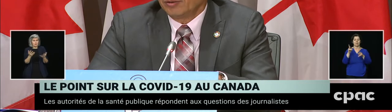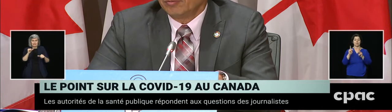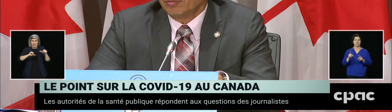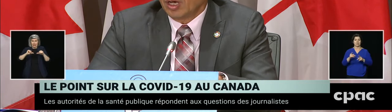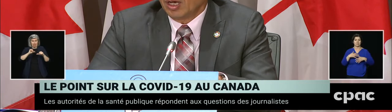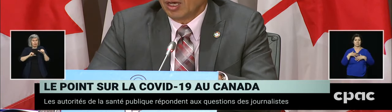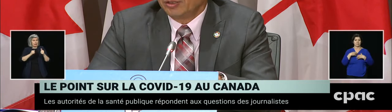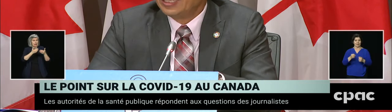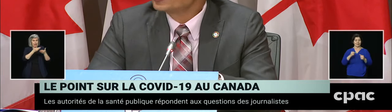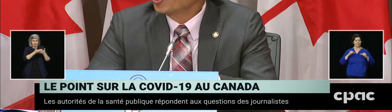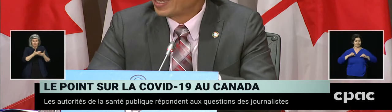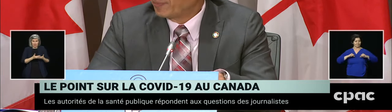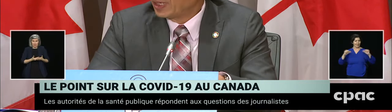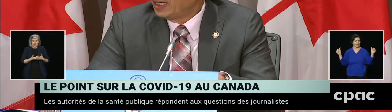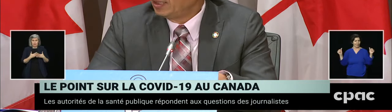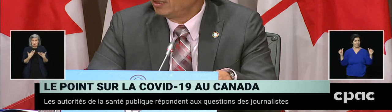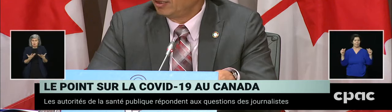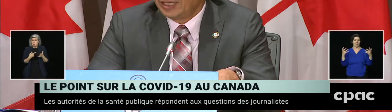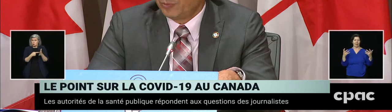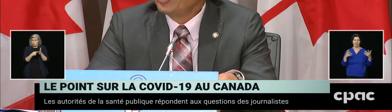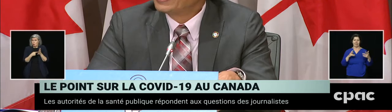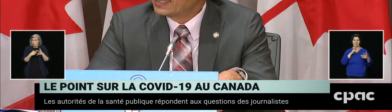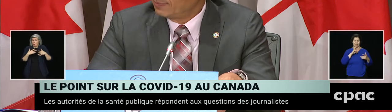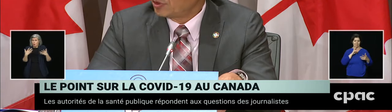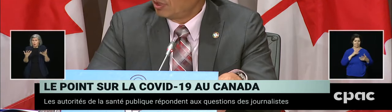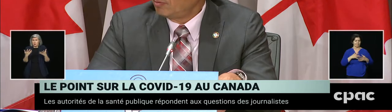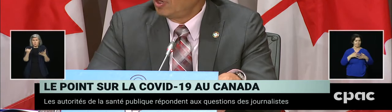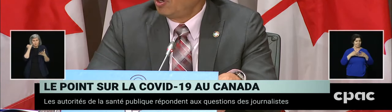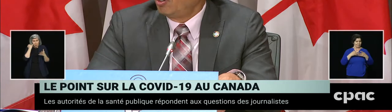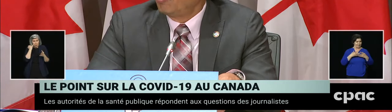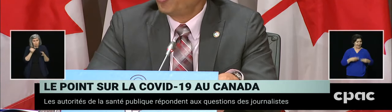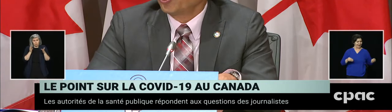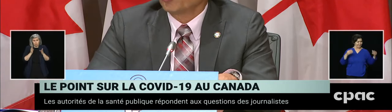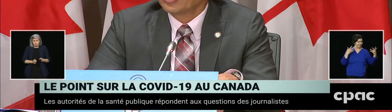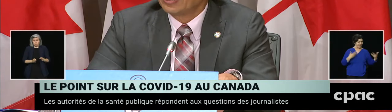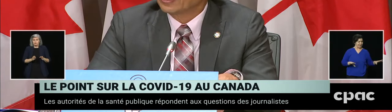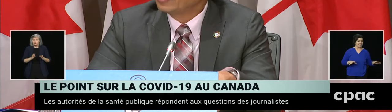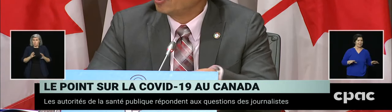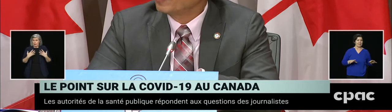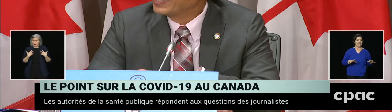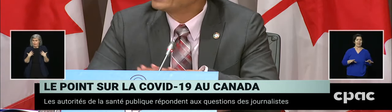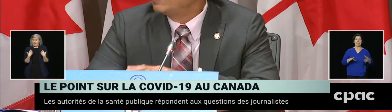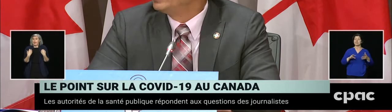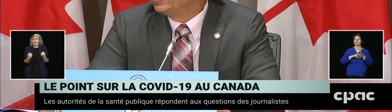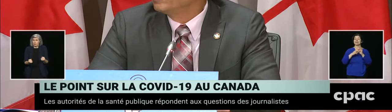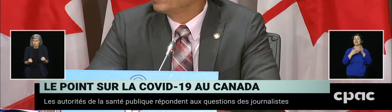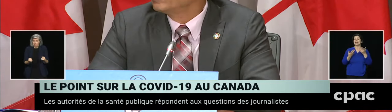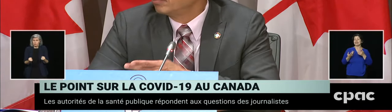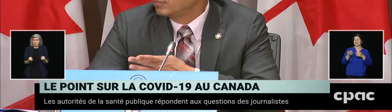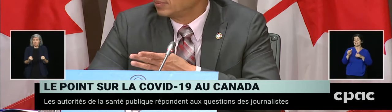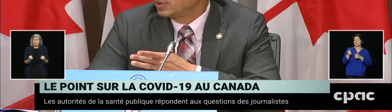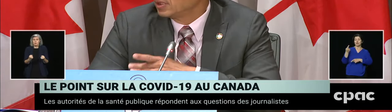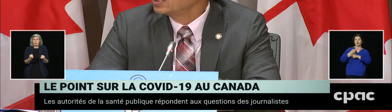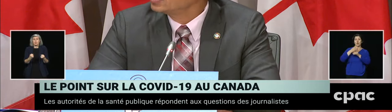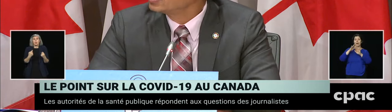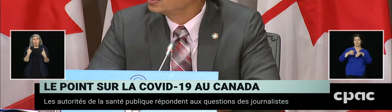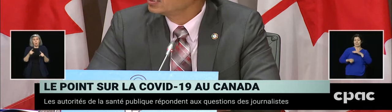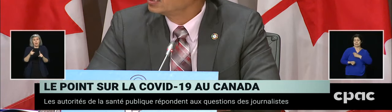EVIDENCE -- WITH THE EVIDENCE WE HAVE BEFORE US SO FAR, A PERSON WHO'S HEALTHY, WHO IS -- WHO HAS